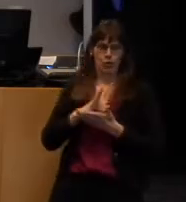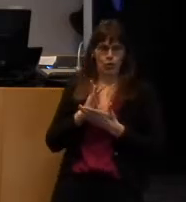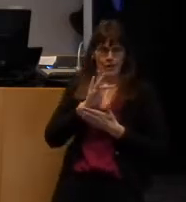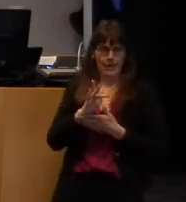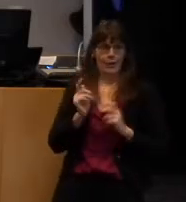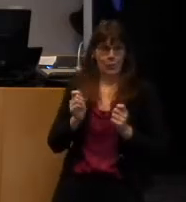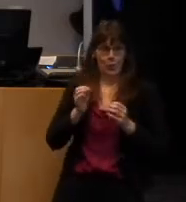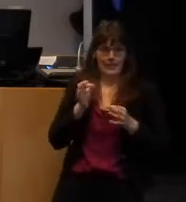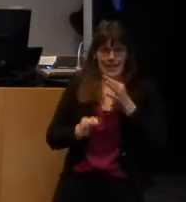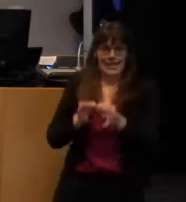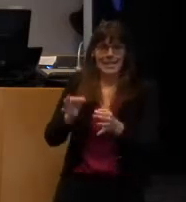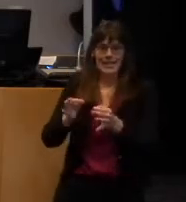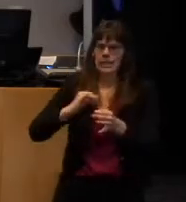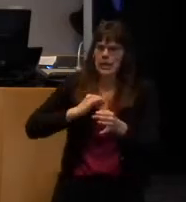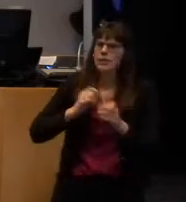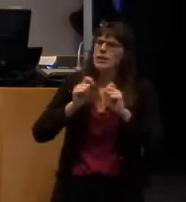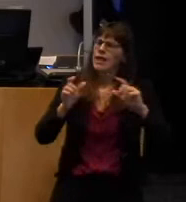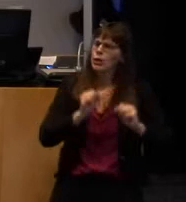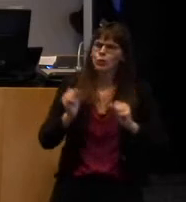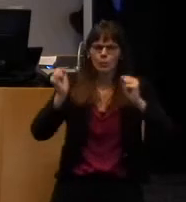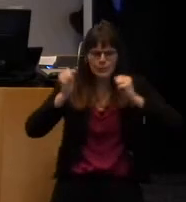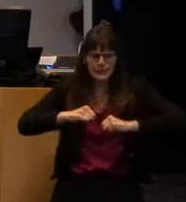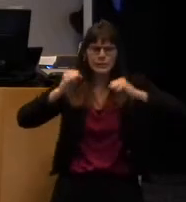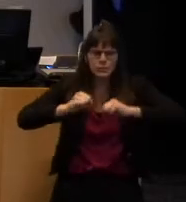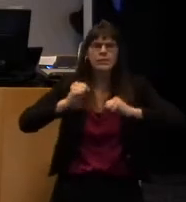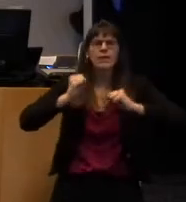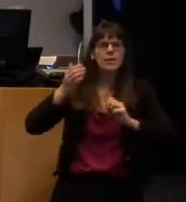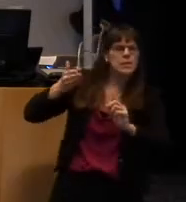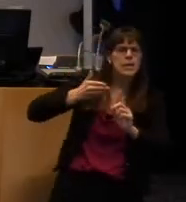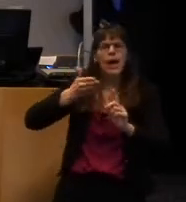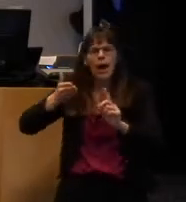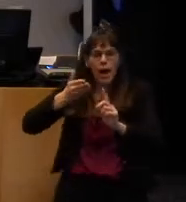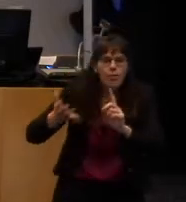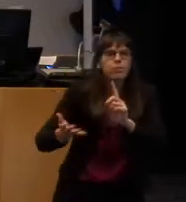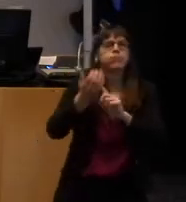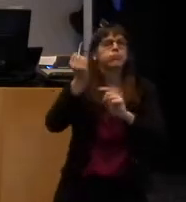they make certain linguistic choices in order to make communication possible.